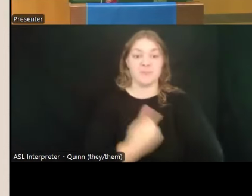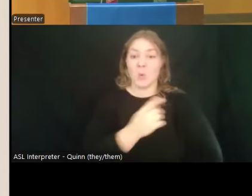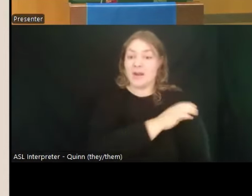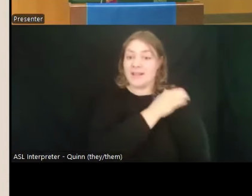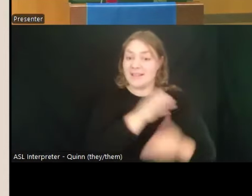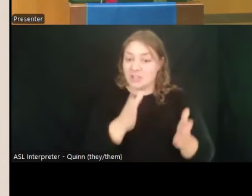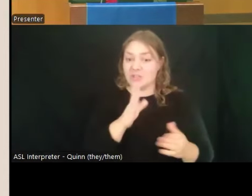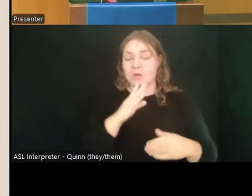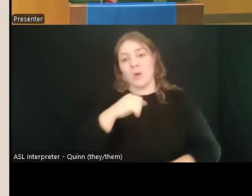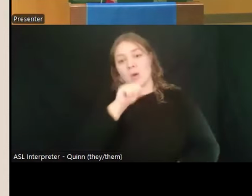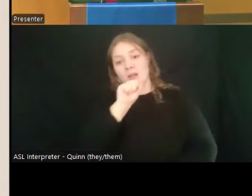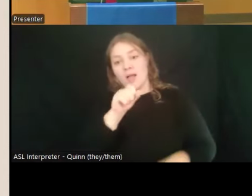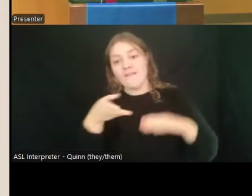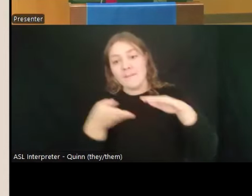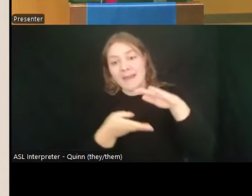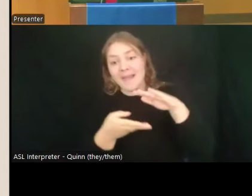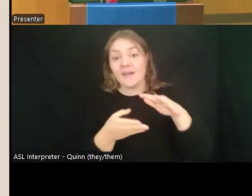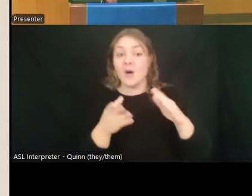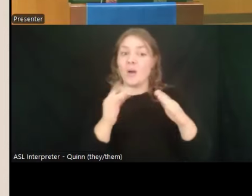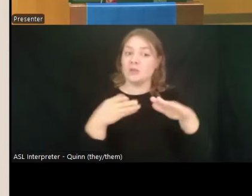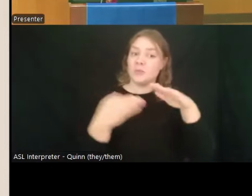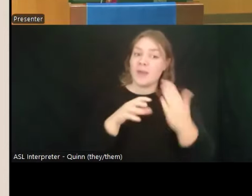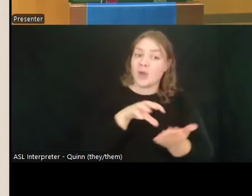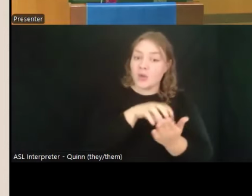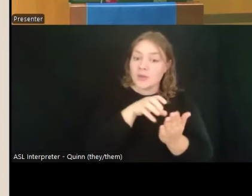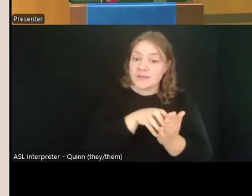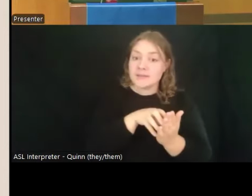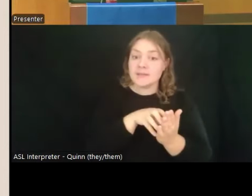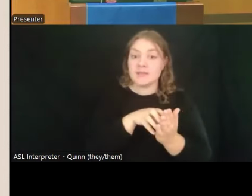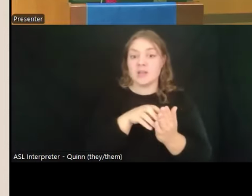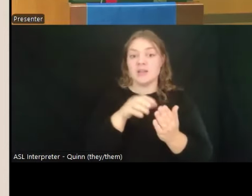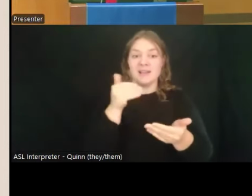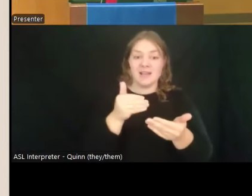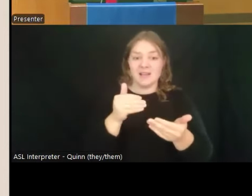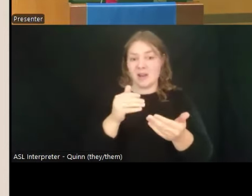bake and they started off wanting to bake cookies for um around the holidays and then we transition